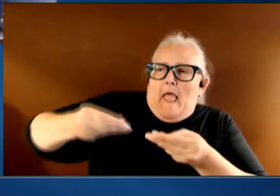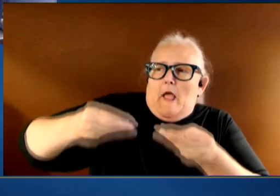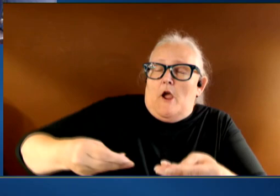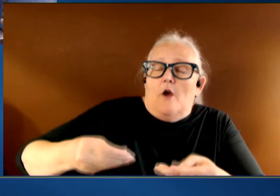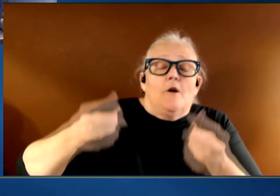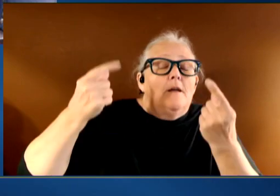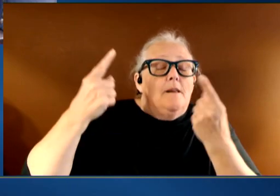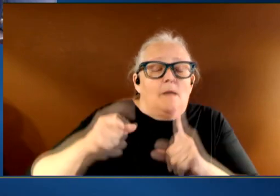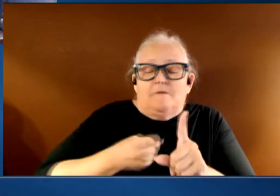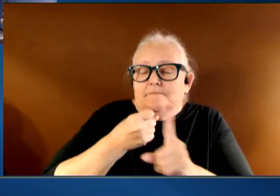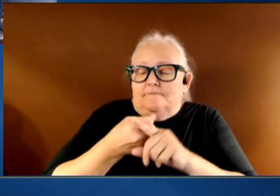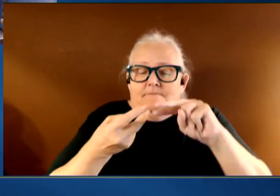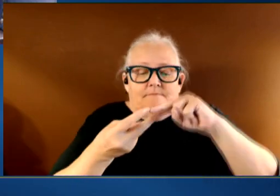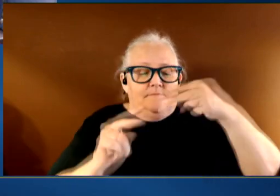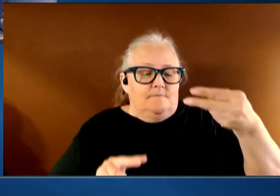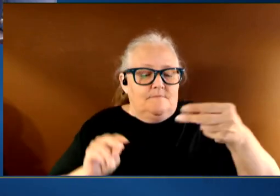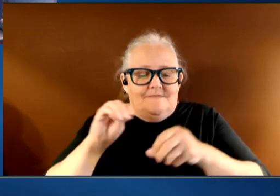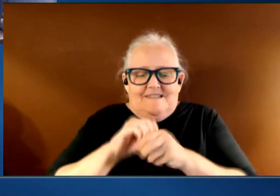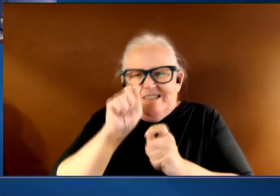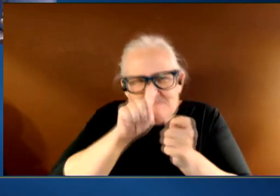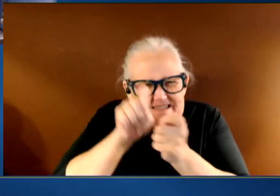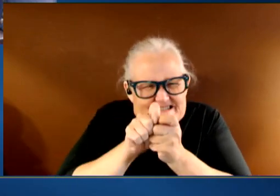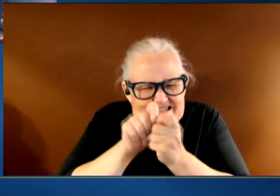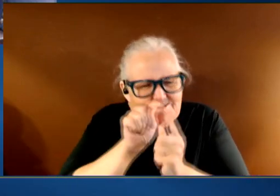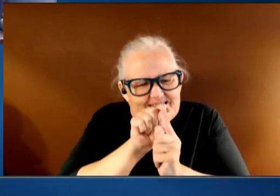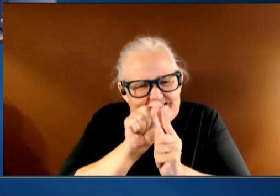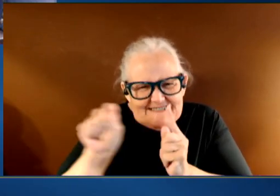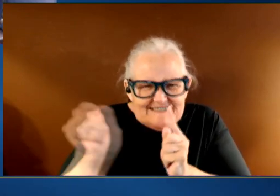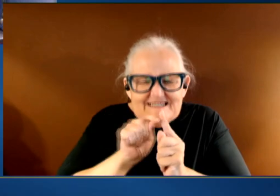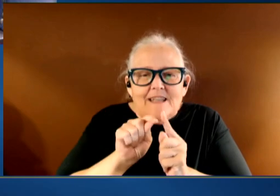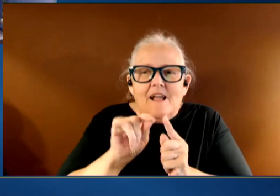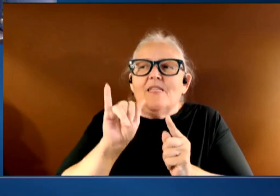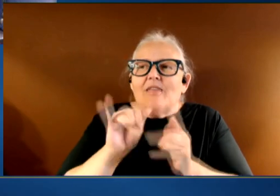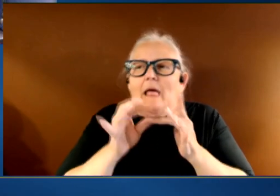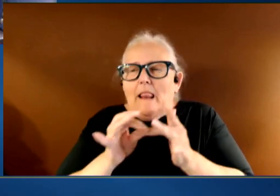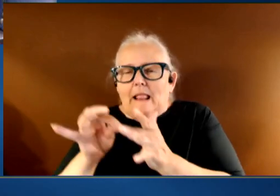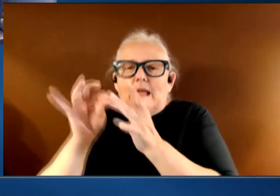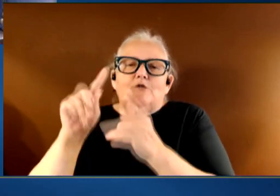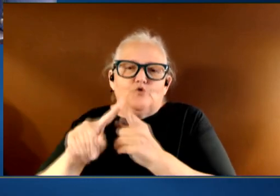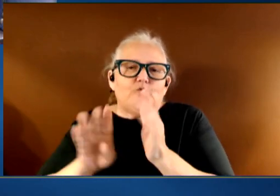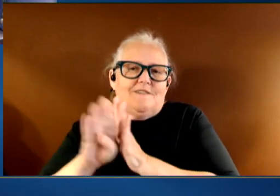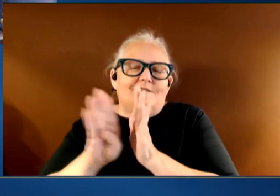in the beta-globin gene leading to the formation of sickle hemoglobin. This one change caused the